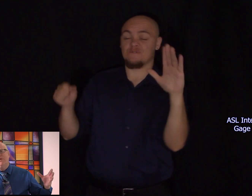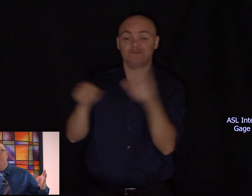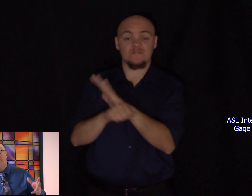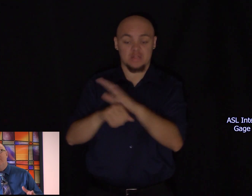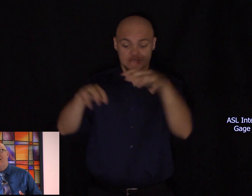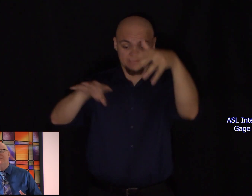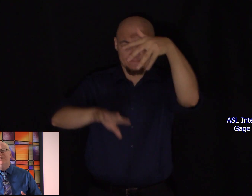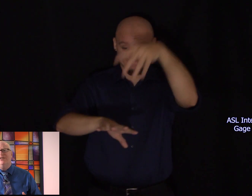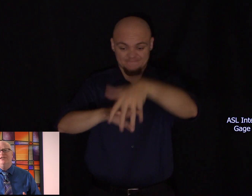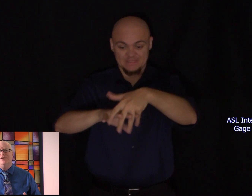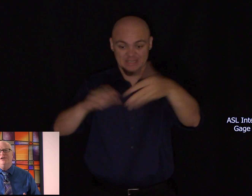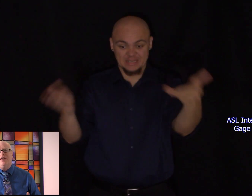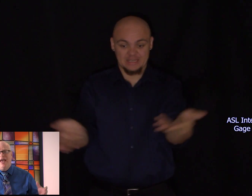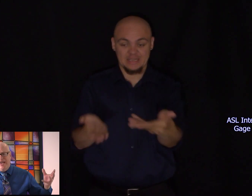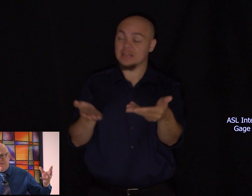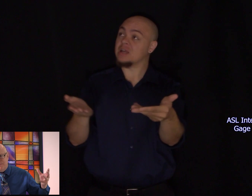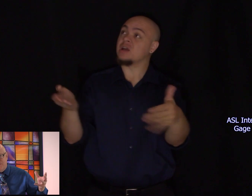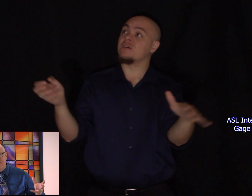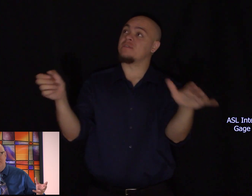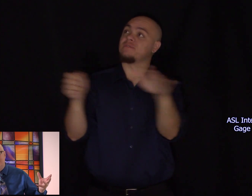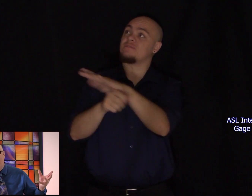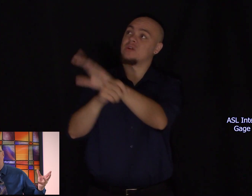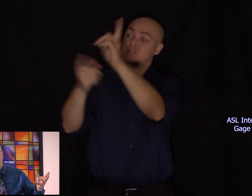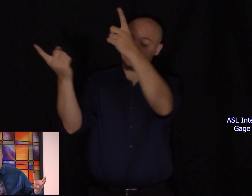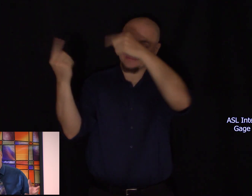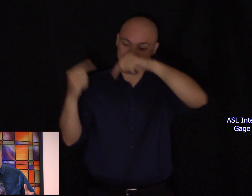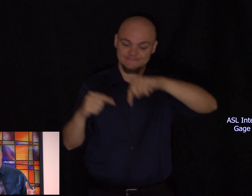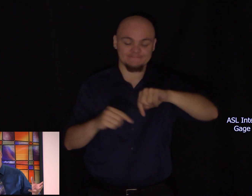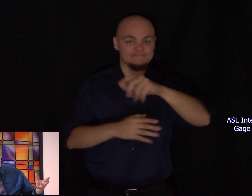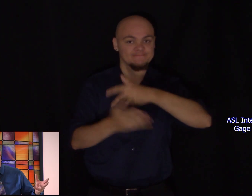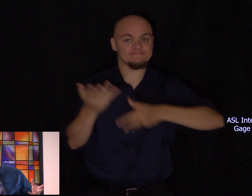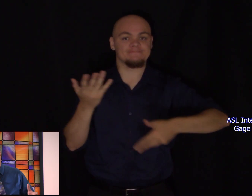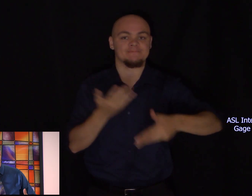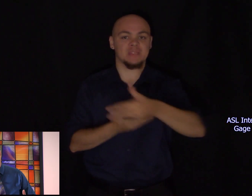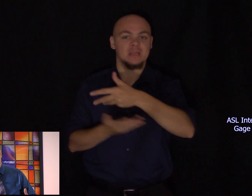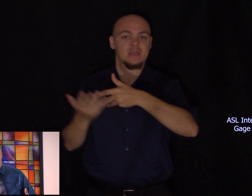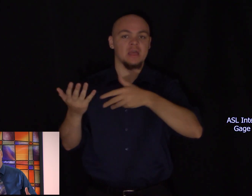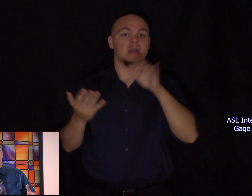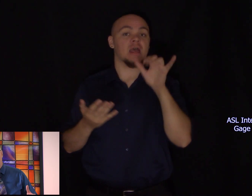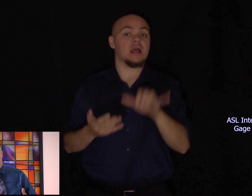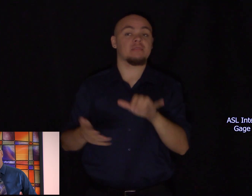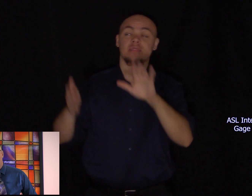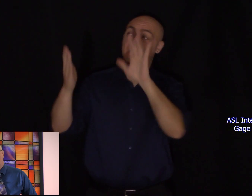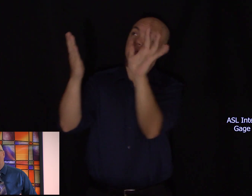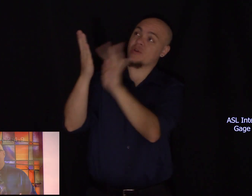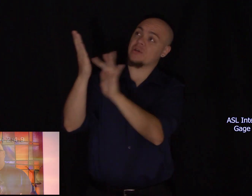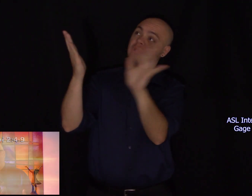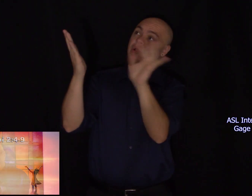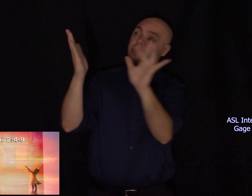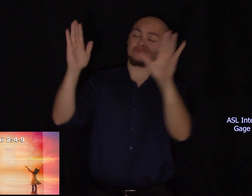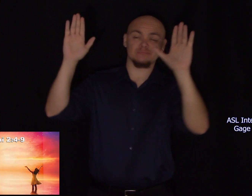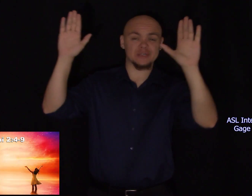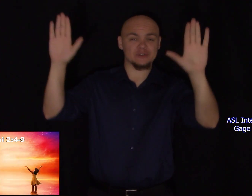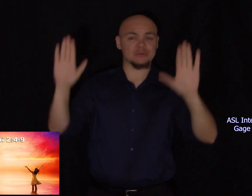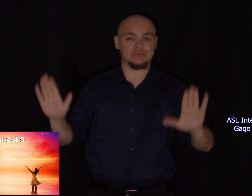fully realized here on this earth his presence will be fully to everyone and how great that